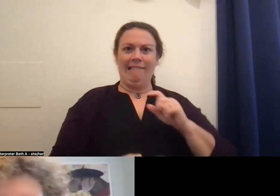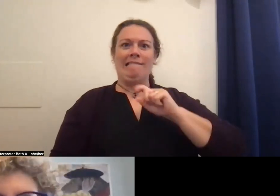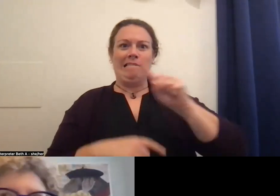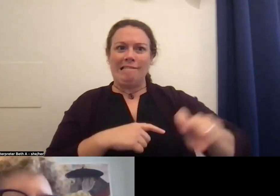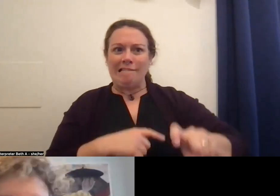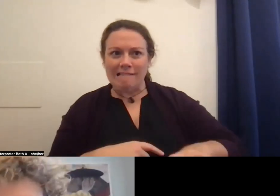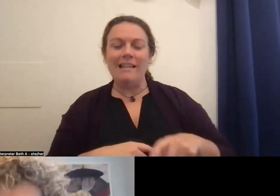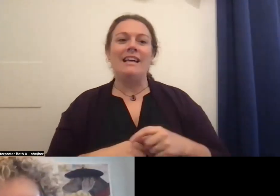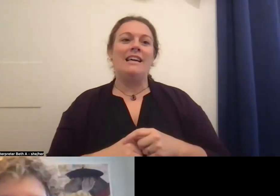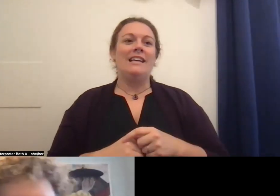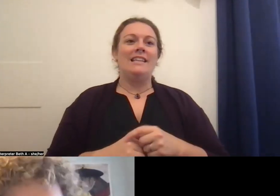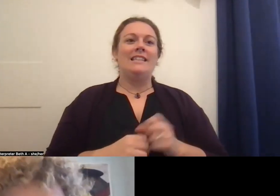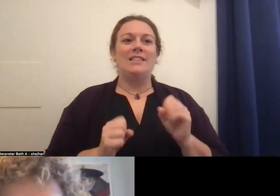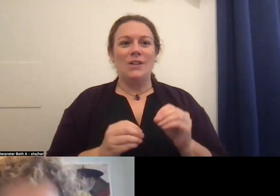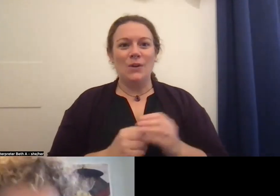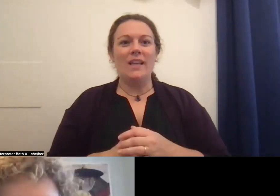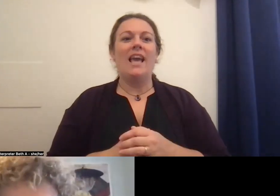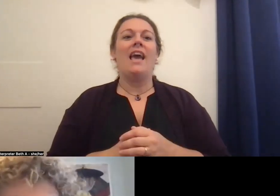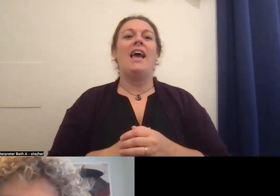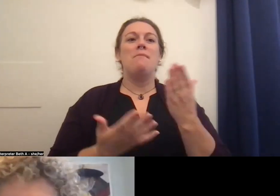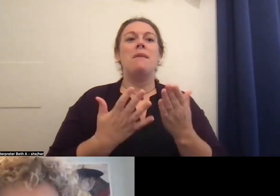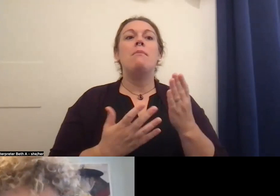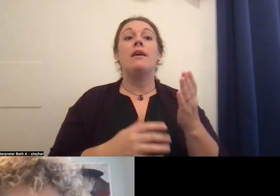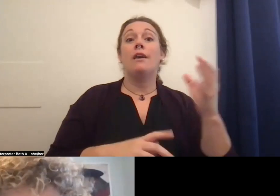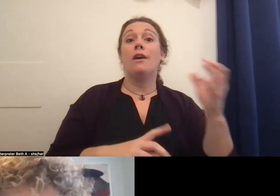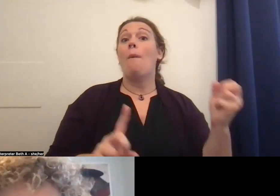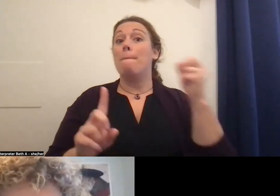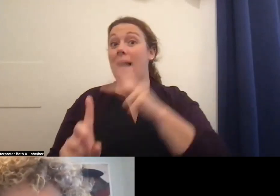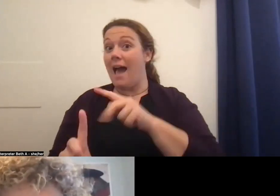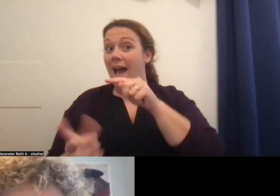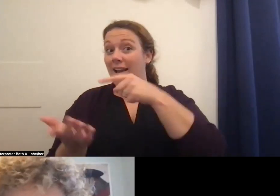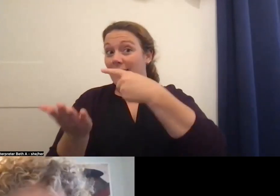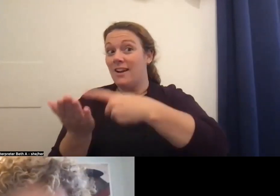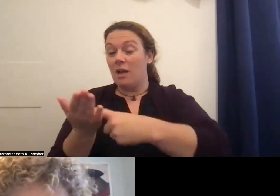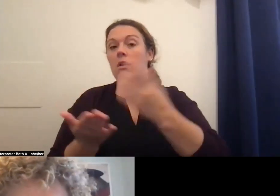you to stop and revisit some of the incredibly interesting important points that you made.